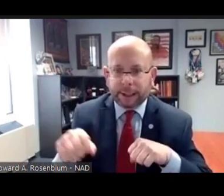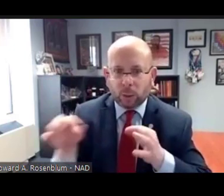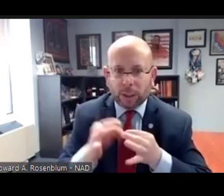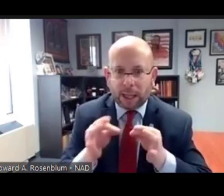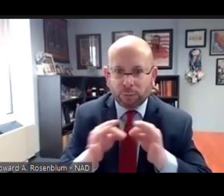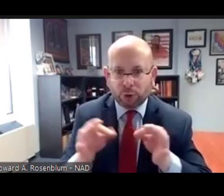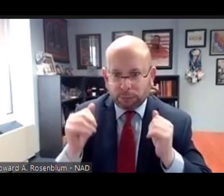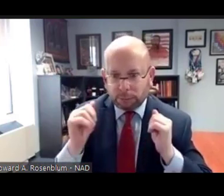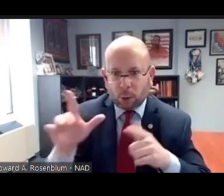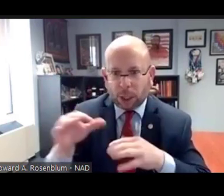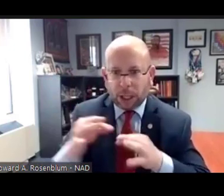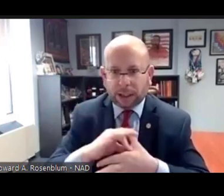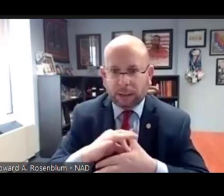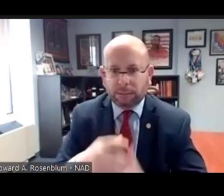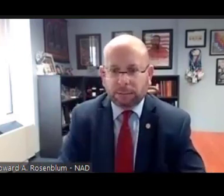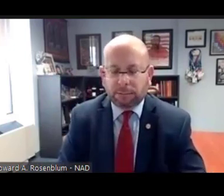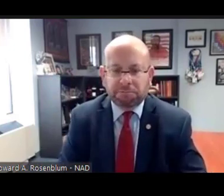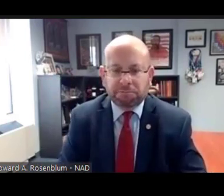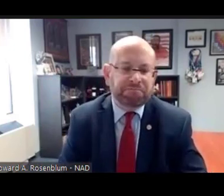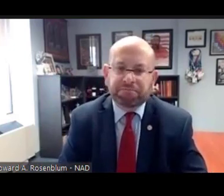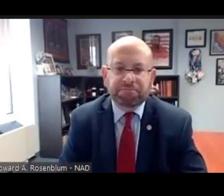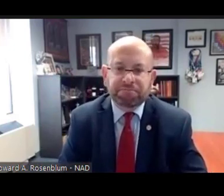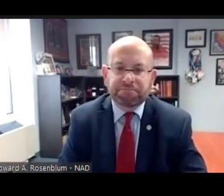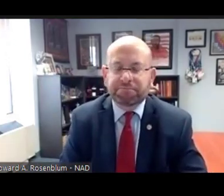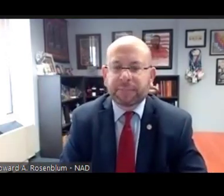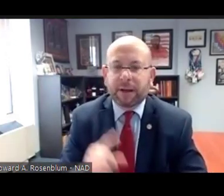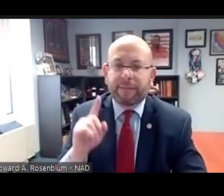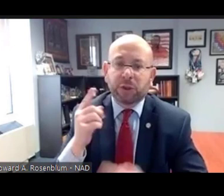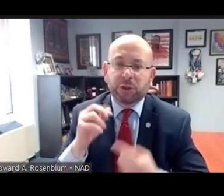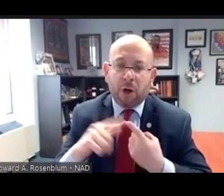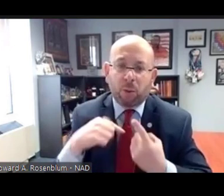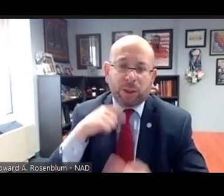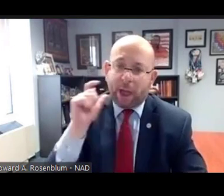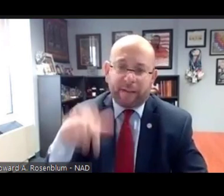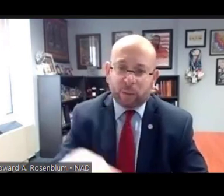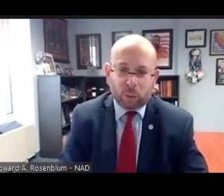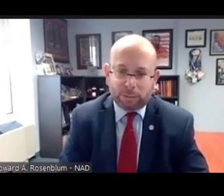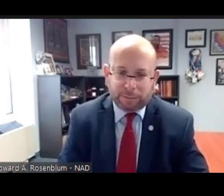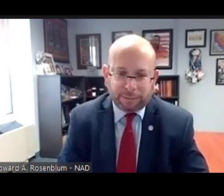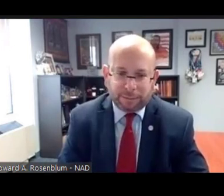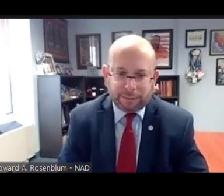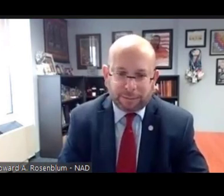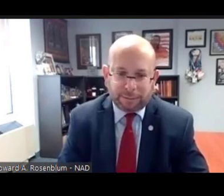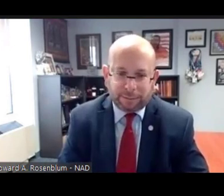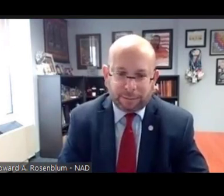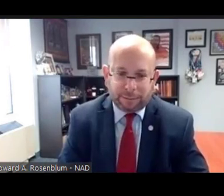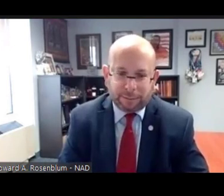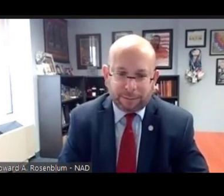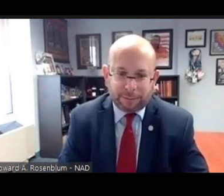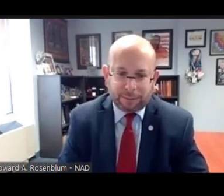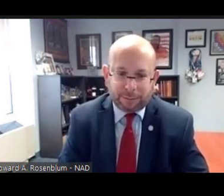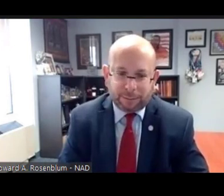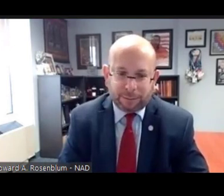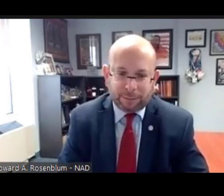and the NAD asked that - that be accommodated. That all streaming content would be captioned.